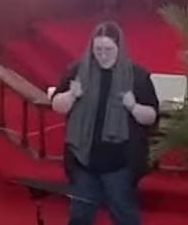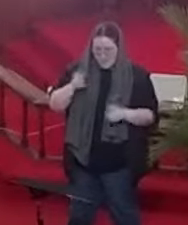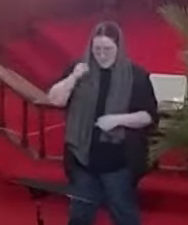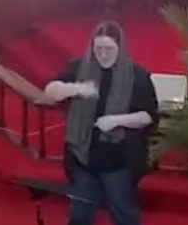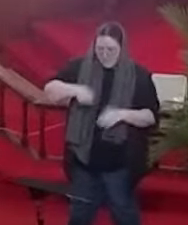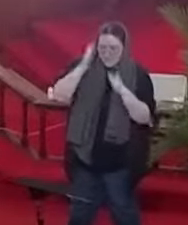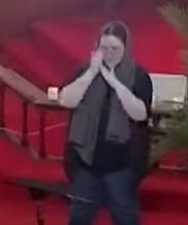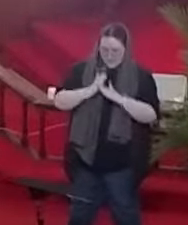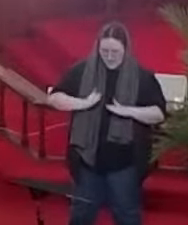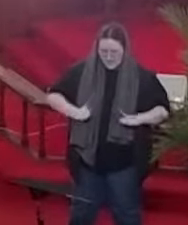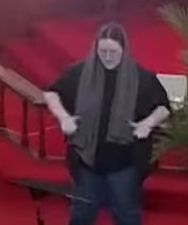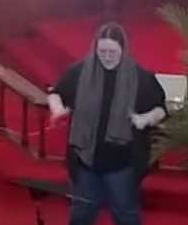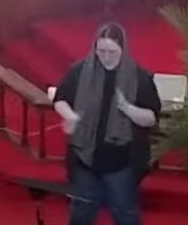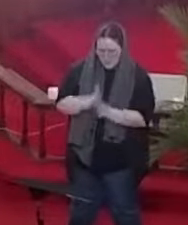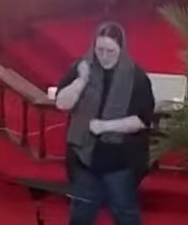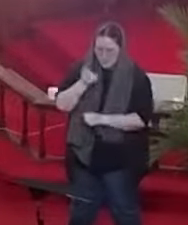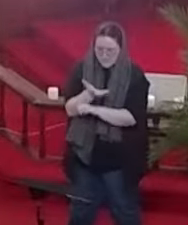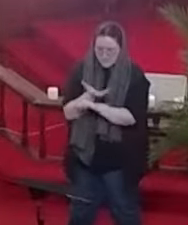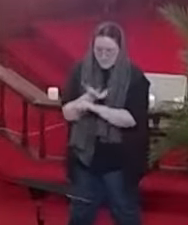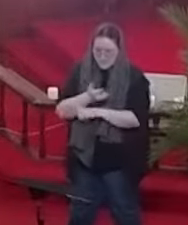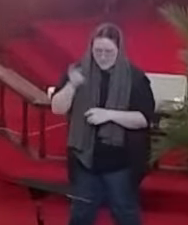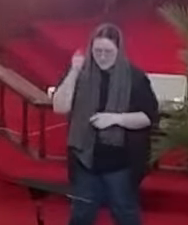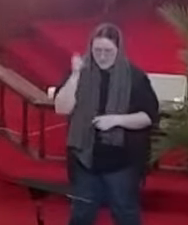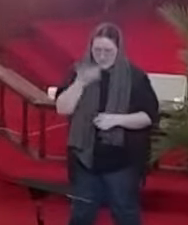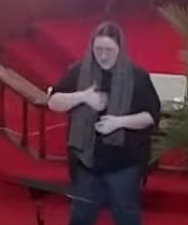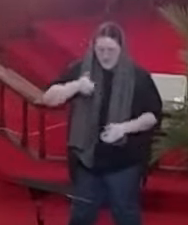And this silence is the most desperate sound I know.